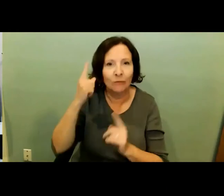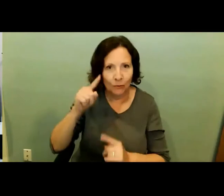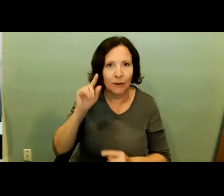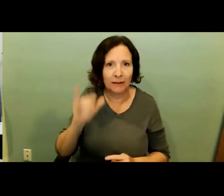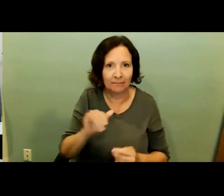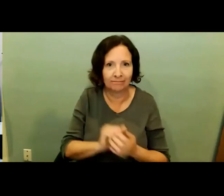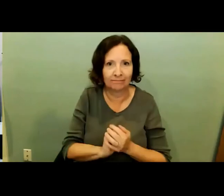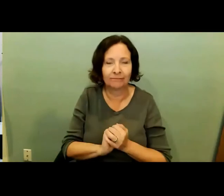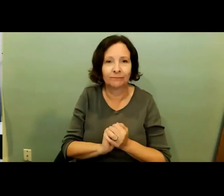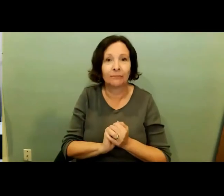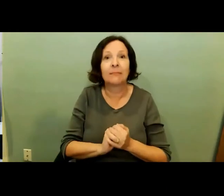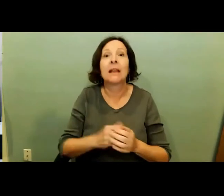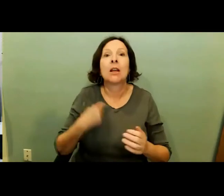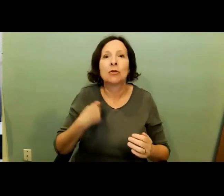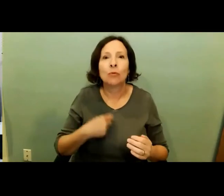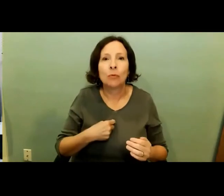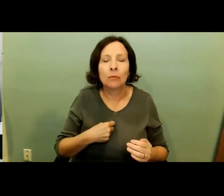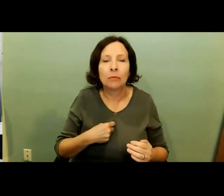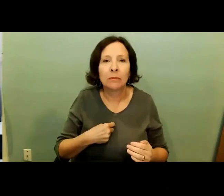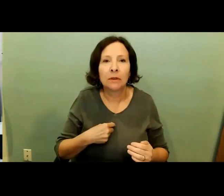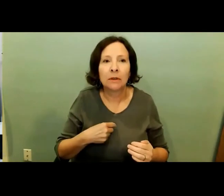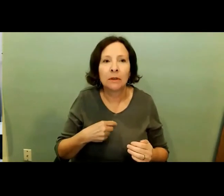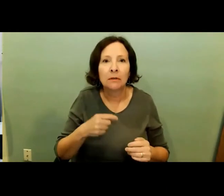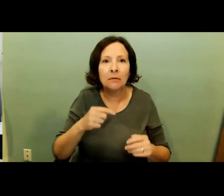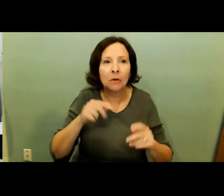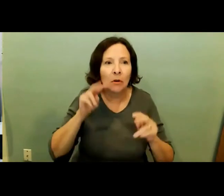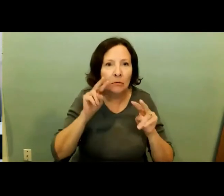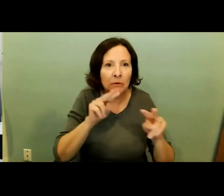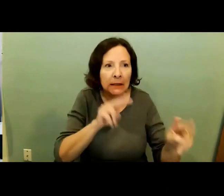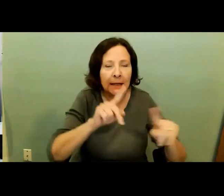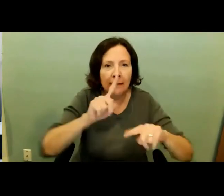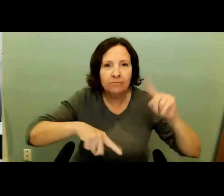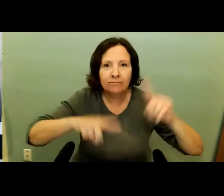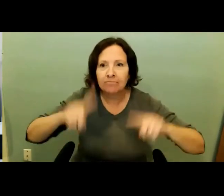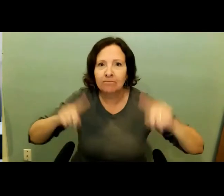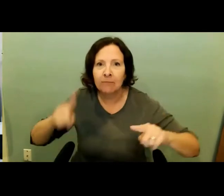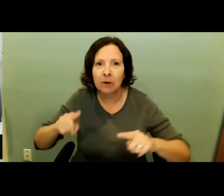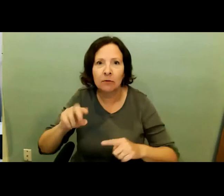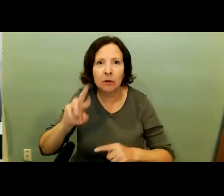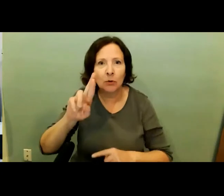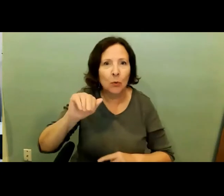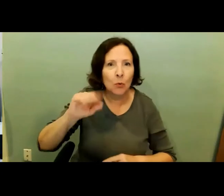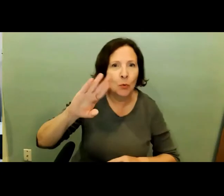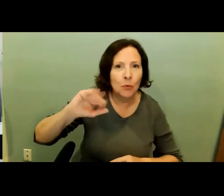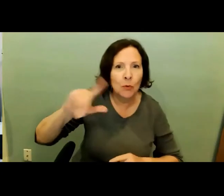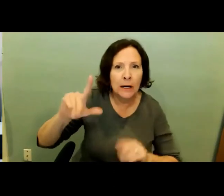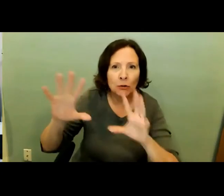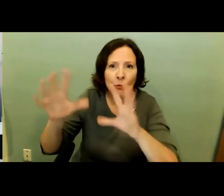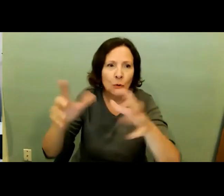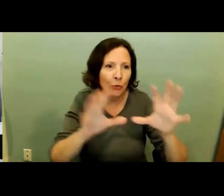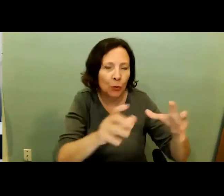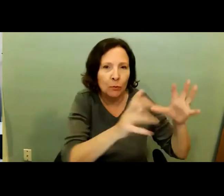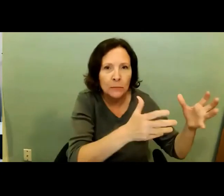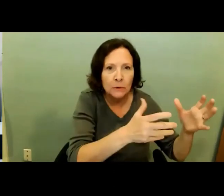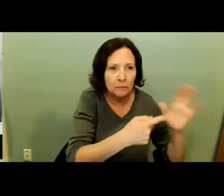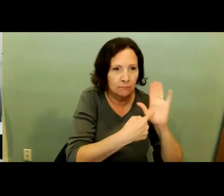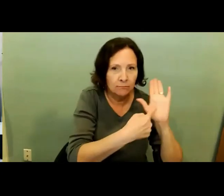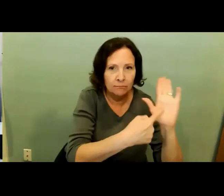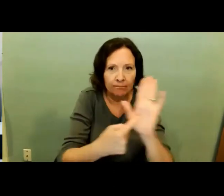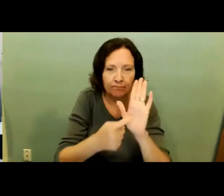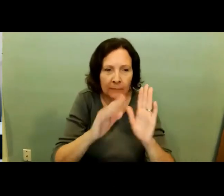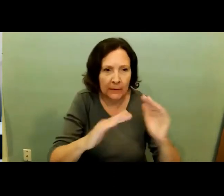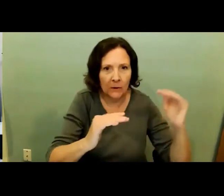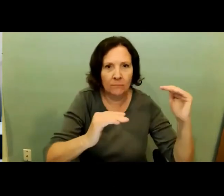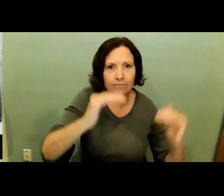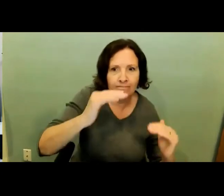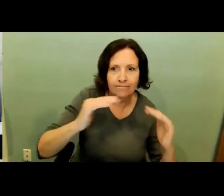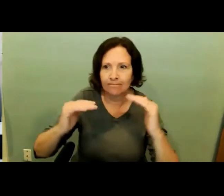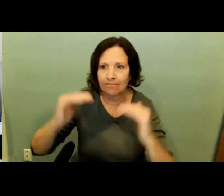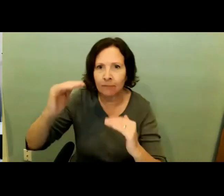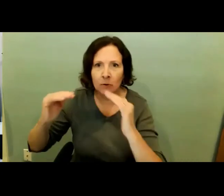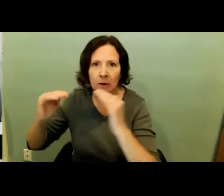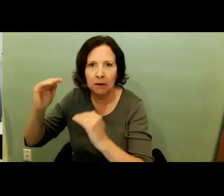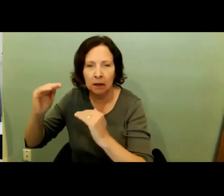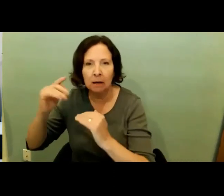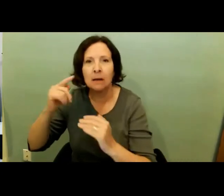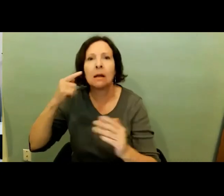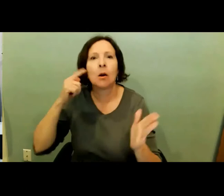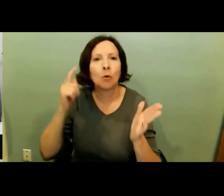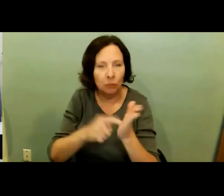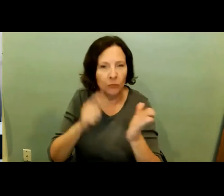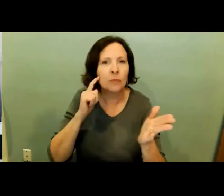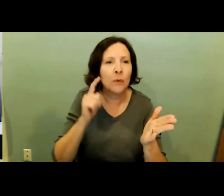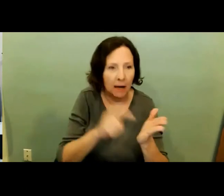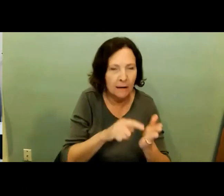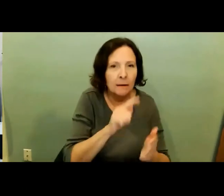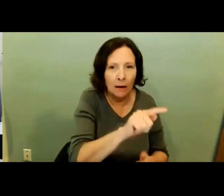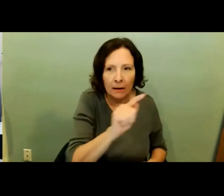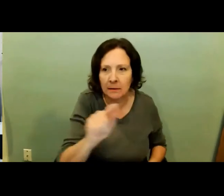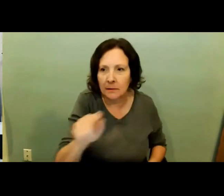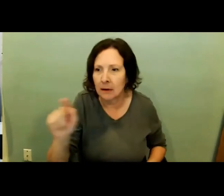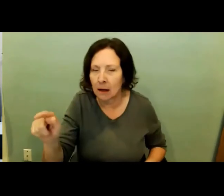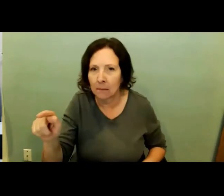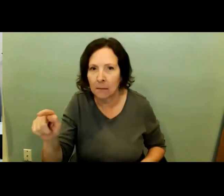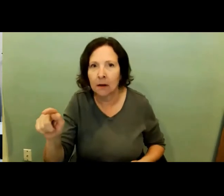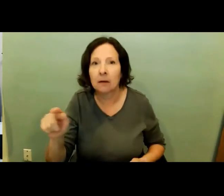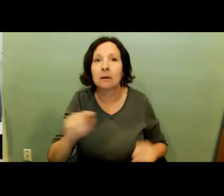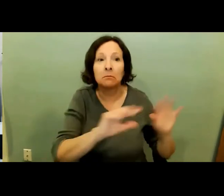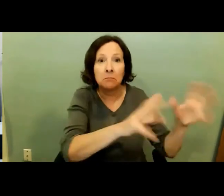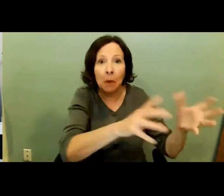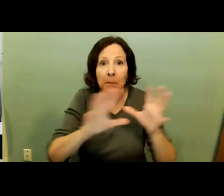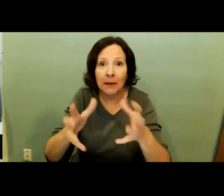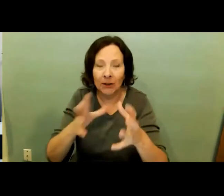various racial and ethnic groups. And we began to capture the multiple realities that coexist in the